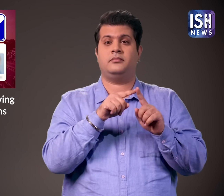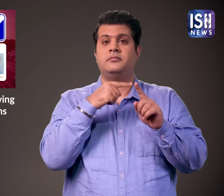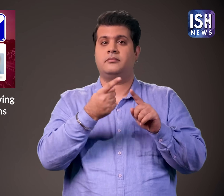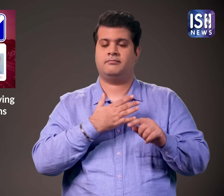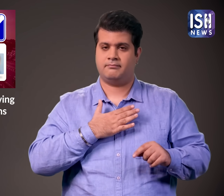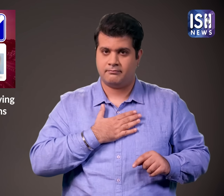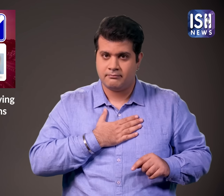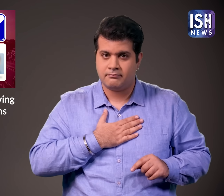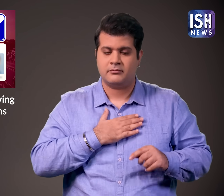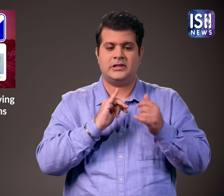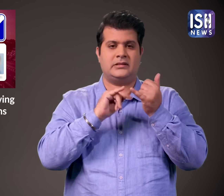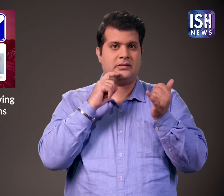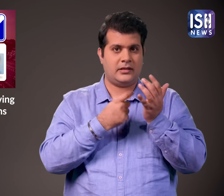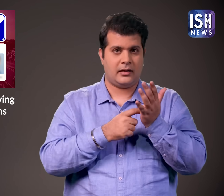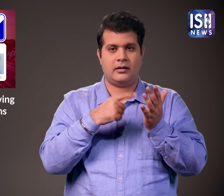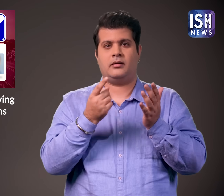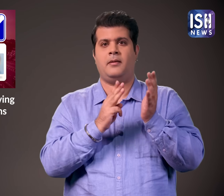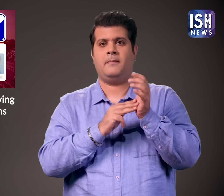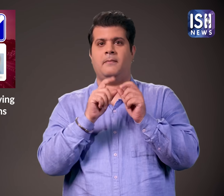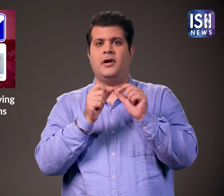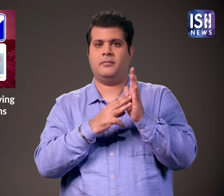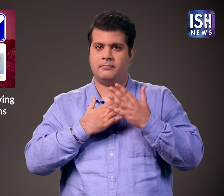Dear Sir/Madam,